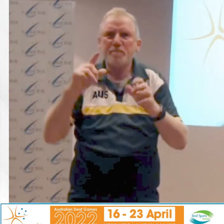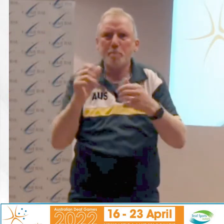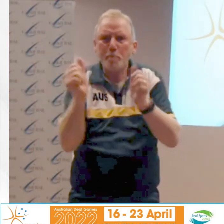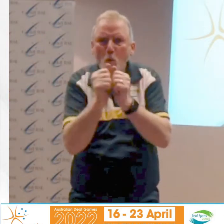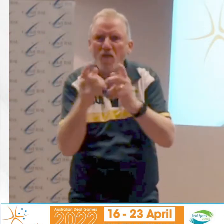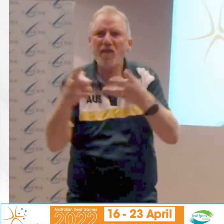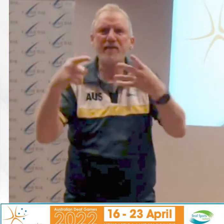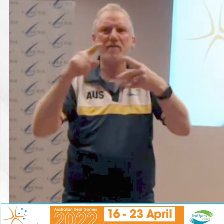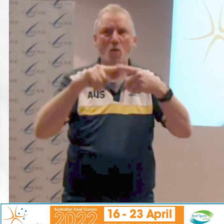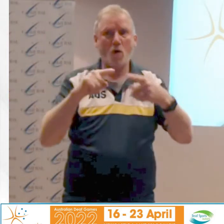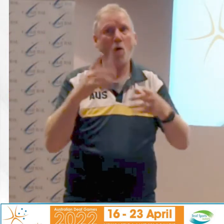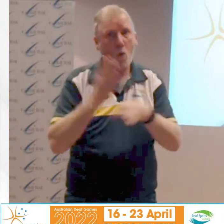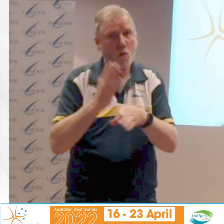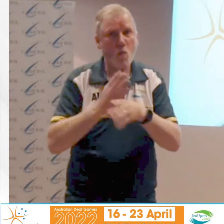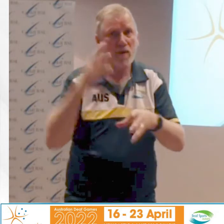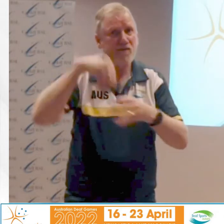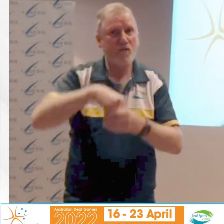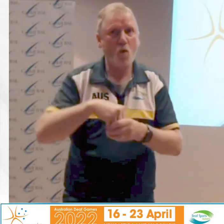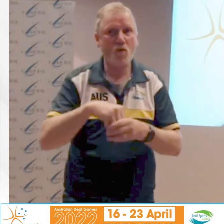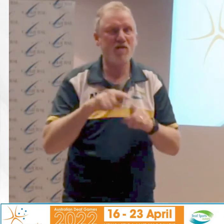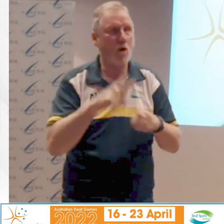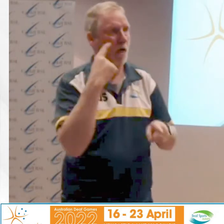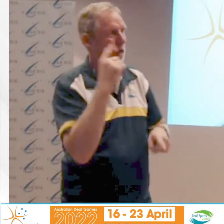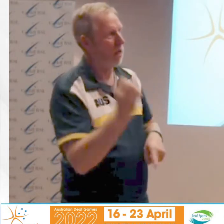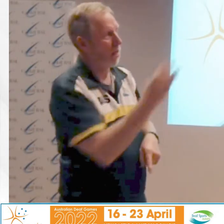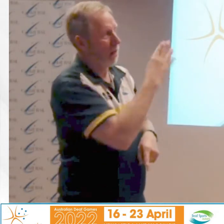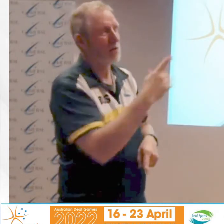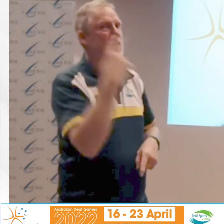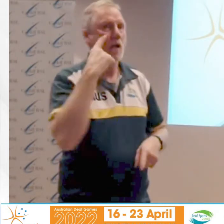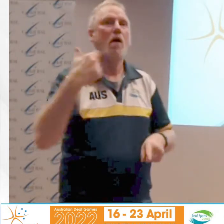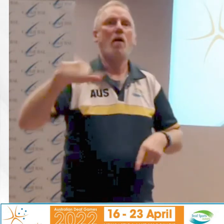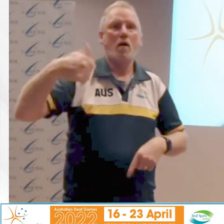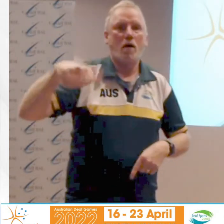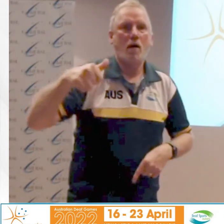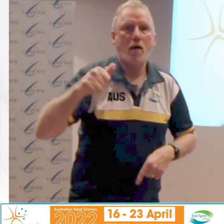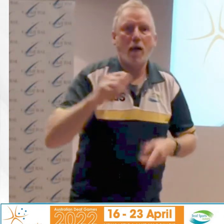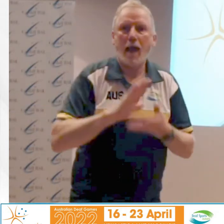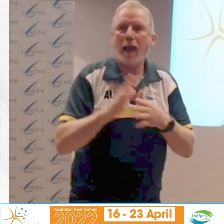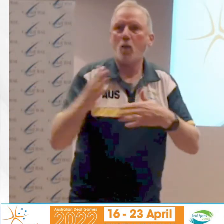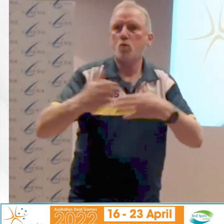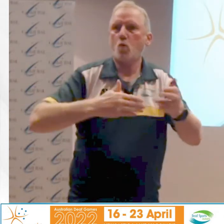those are the people behind the scenes doing bookings and lots of work and tonight you'll